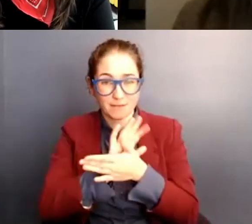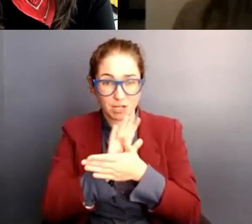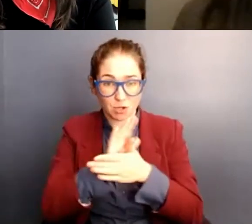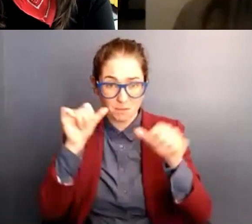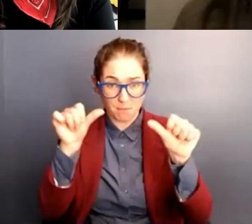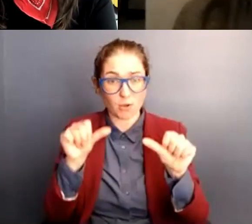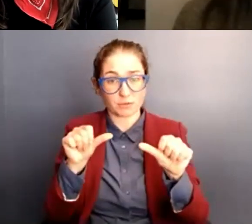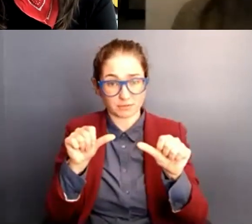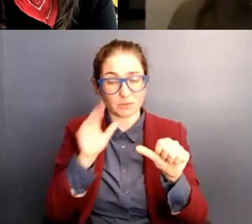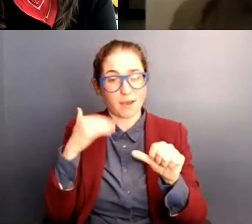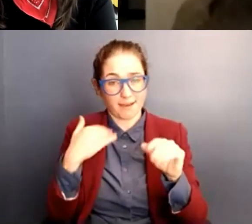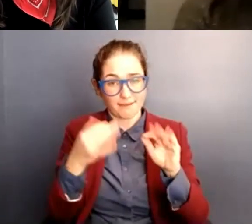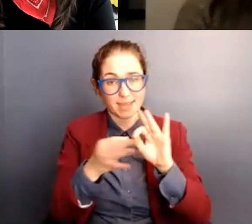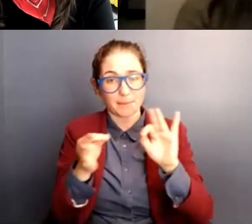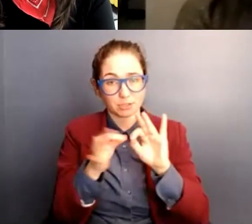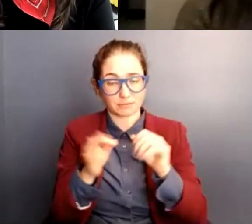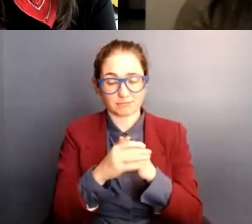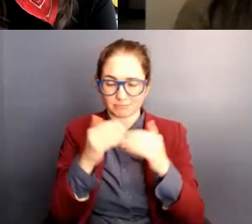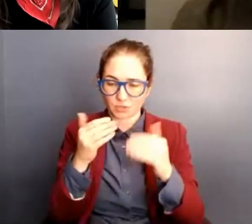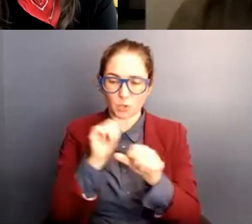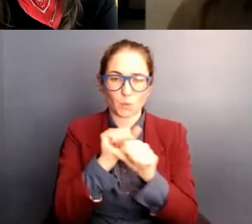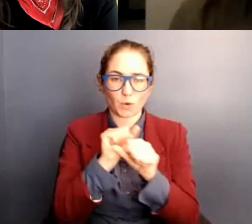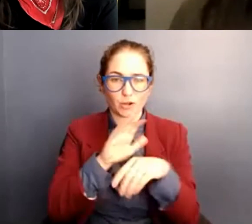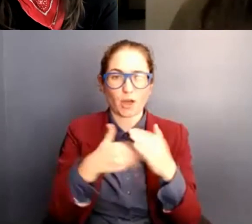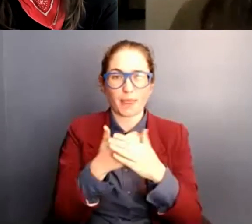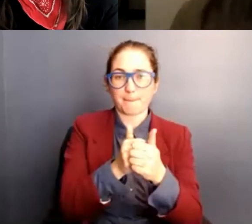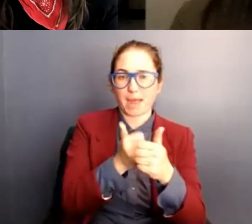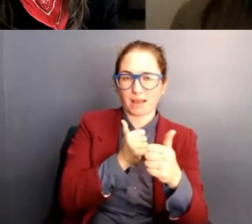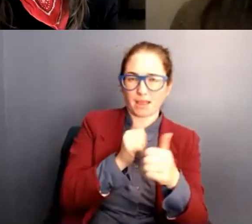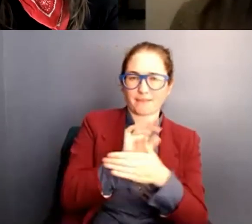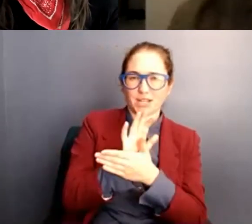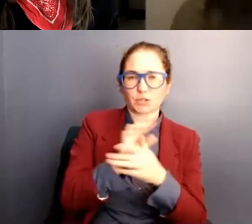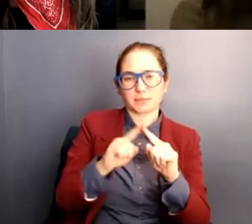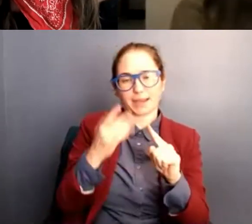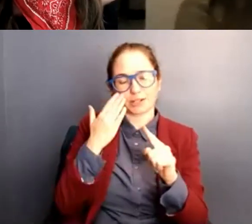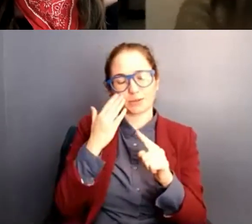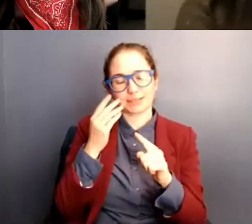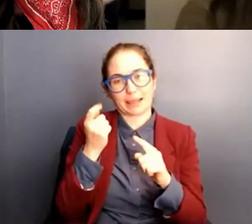going to be captioned. And then work on the backlog too. But it gets kind of out of control if you're like I got to do